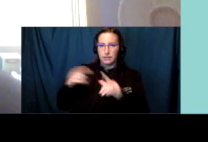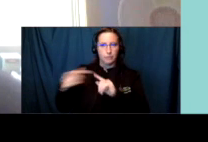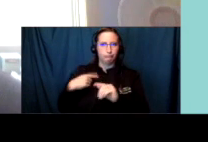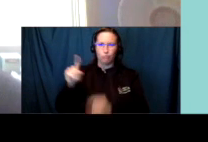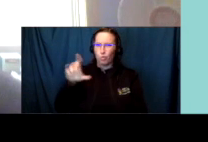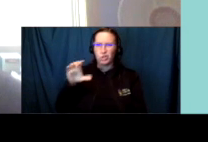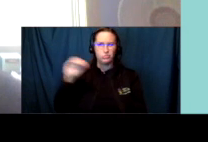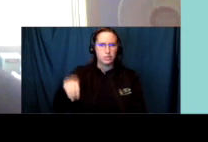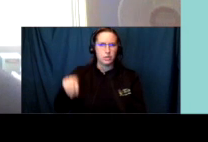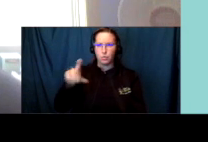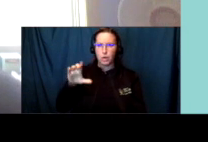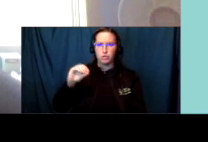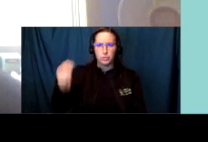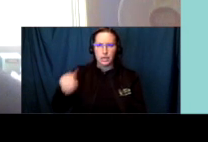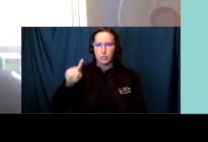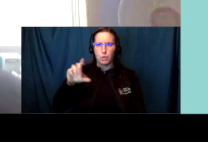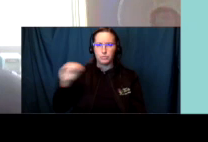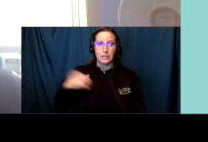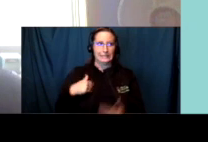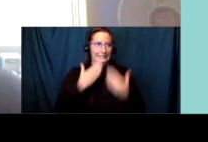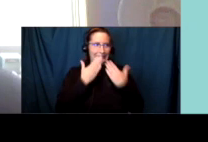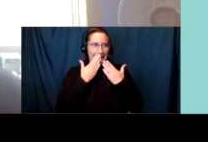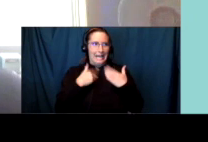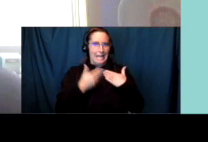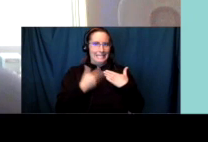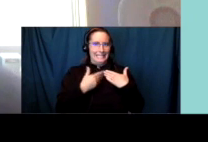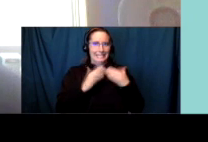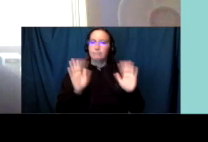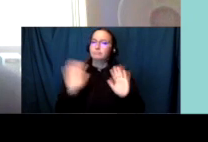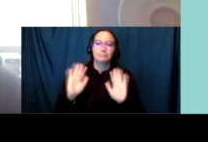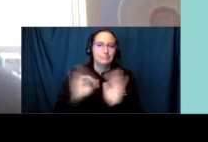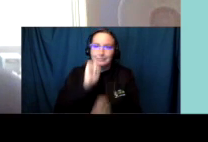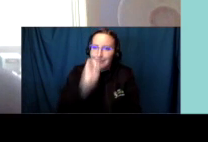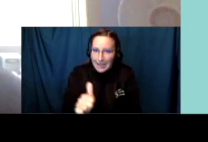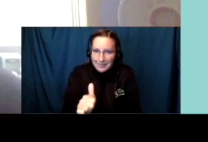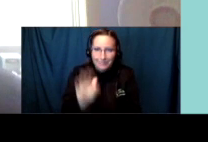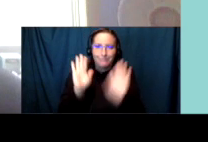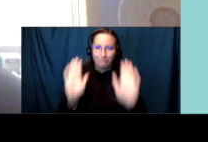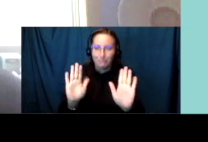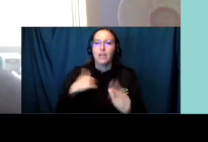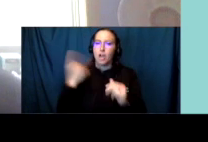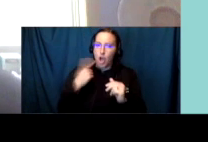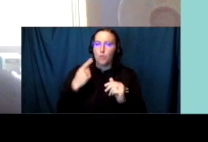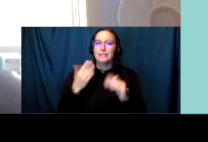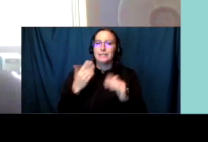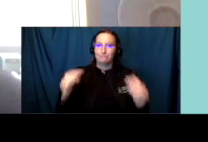100 correct. Oh no, I made it too easy. No way, you can always increase the expectation for